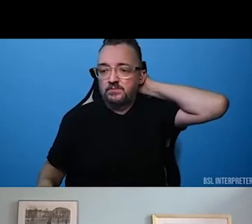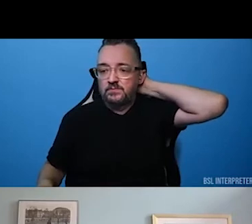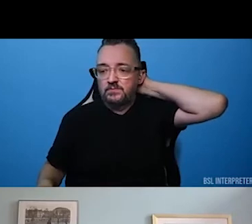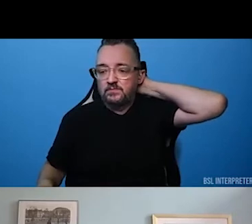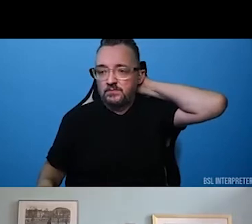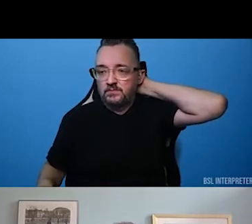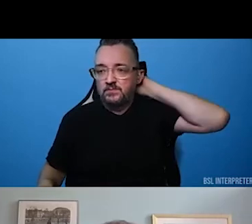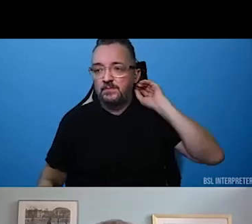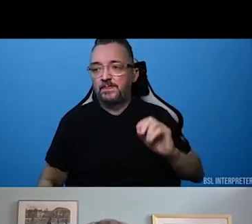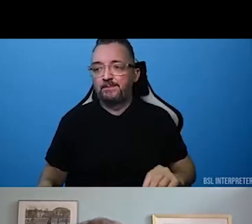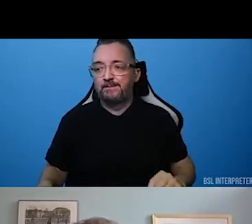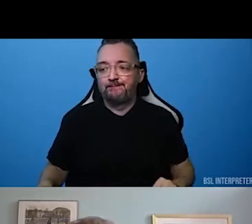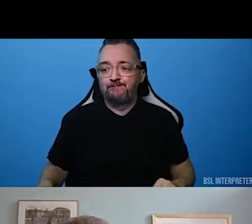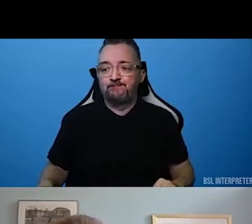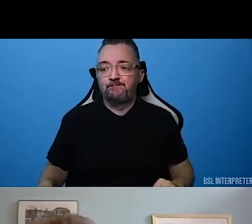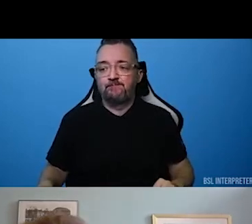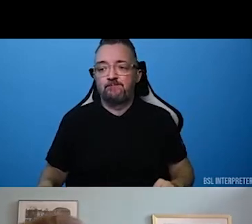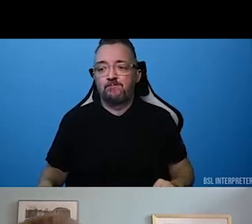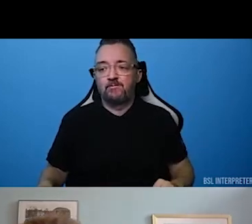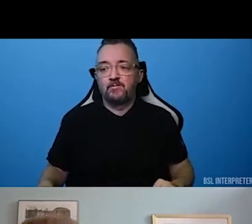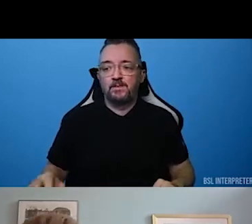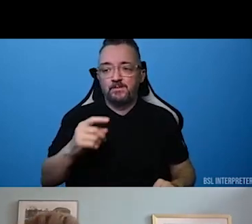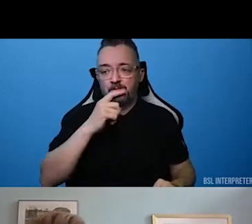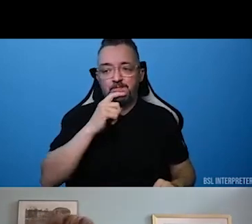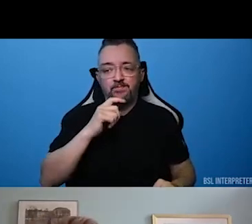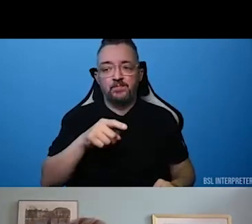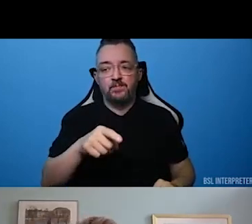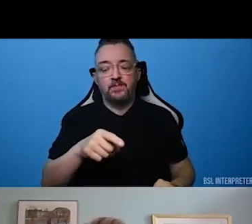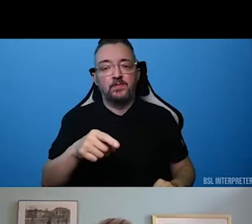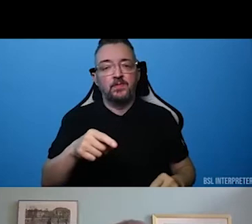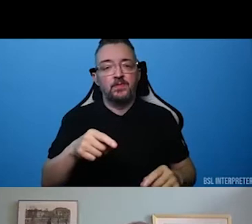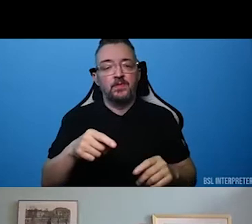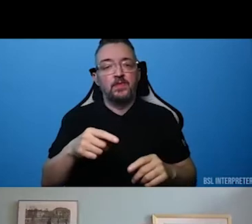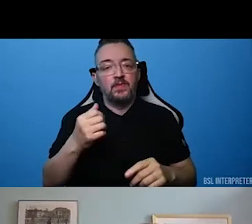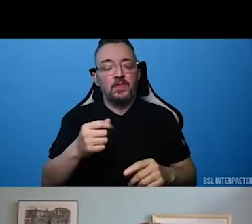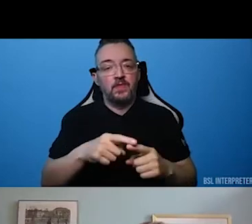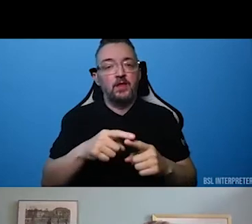Because turning to a different case in the Scottish Design Gallery